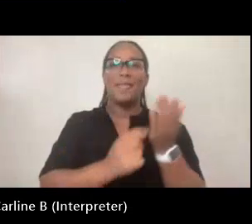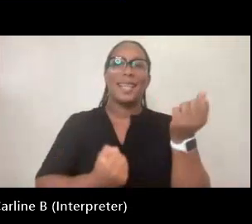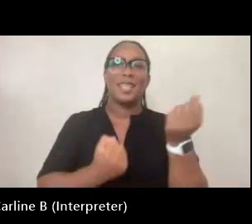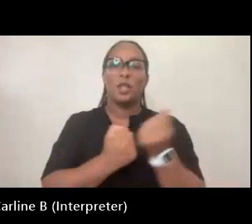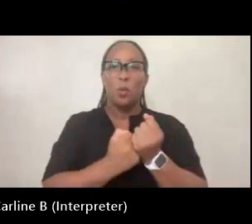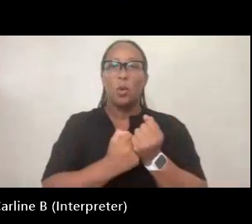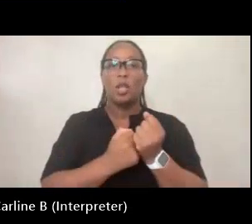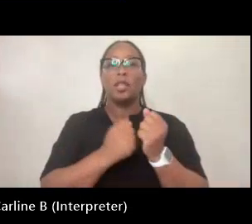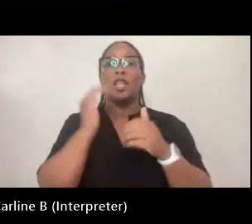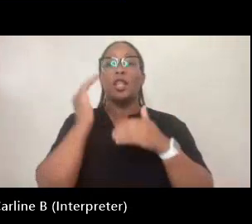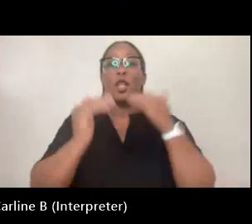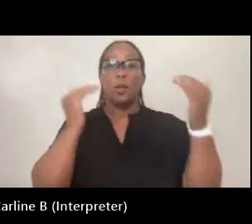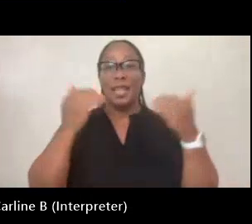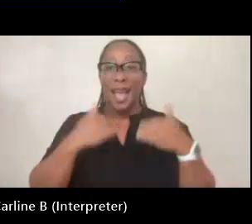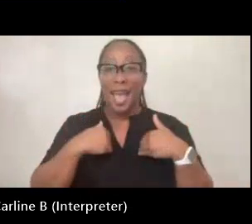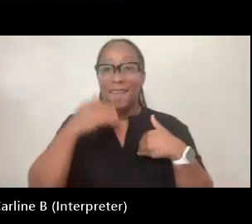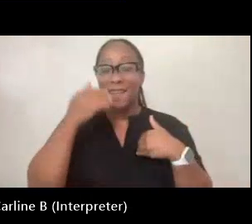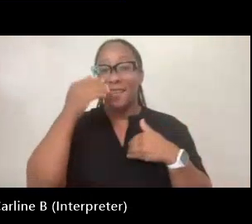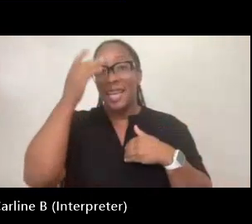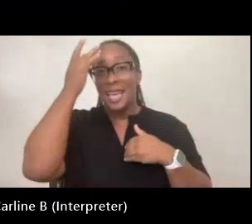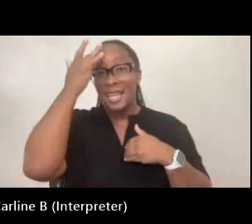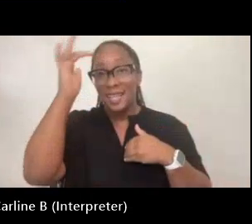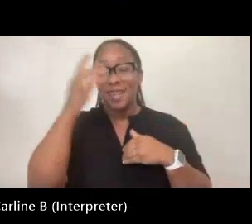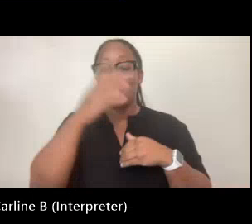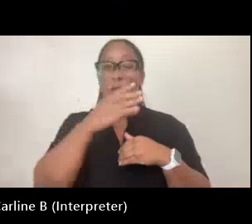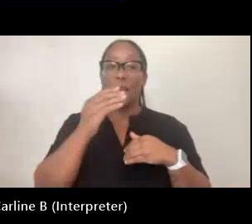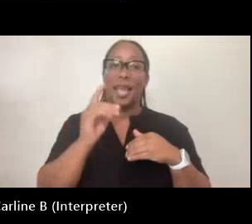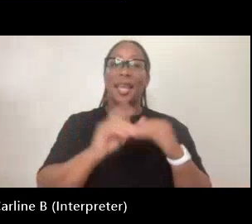with intellectual and developmental disabilities across the lifespan.